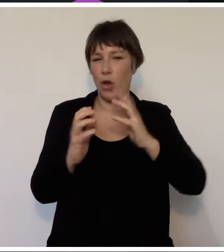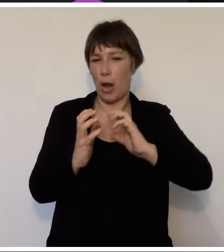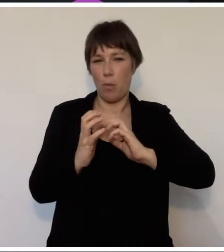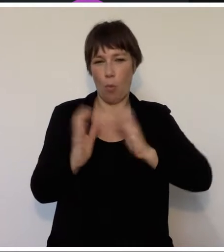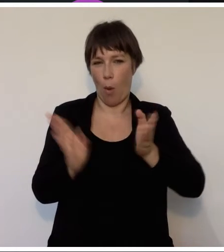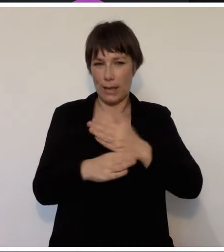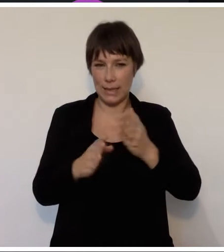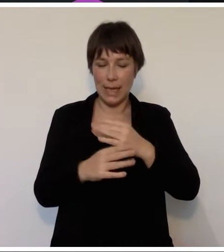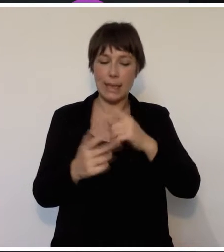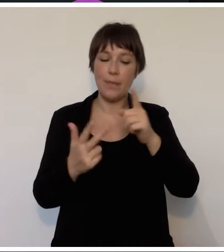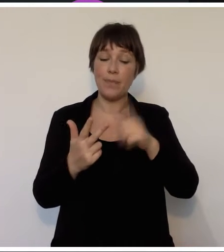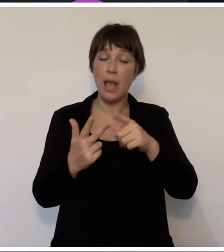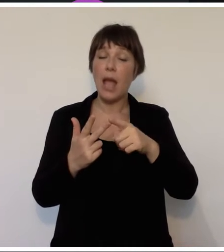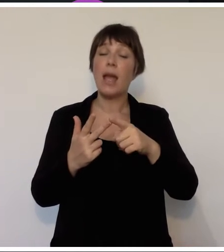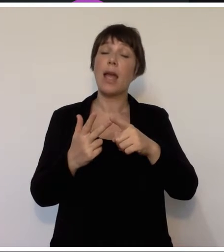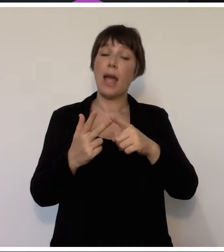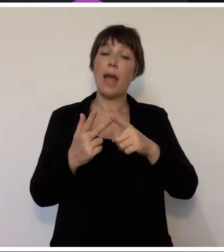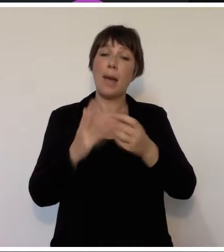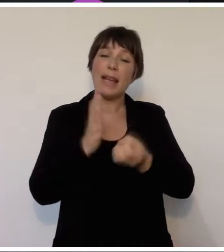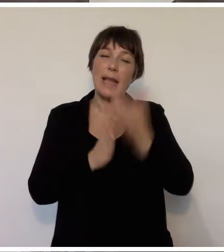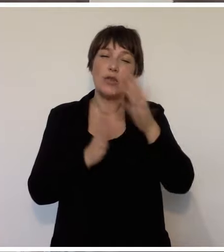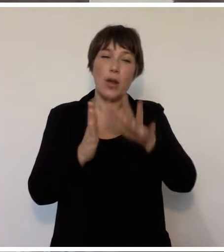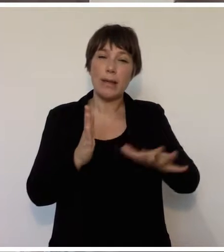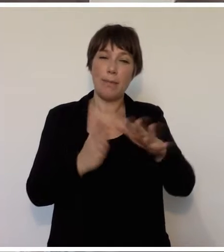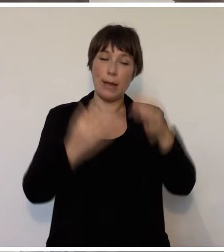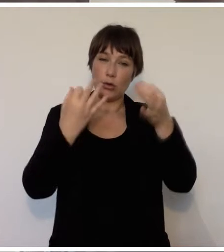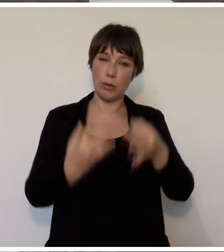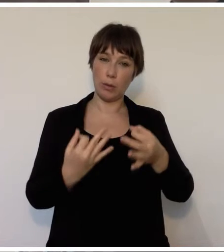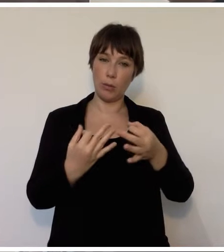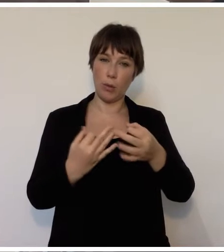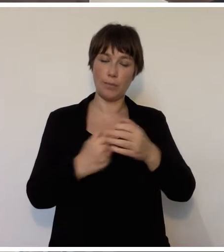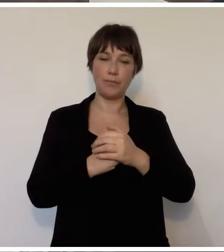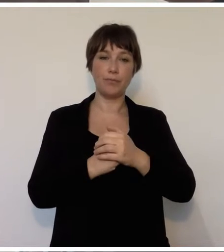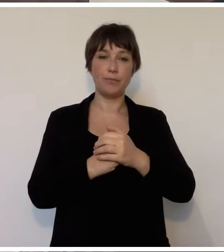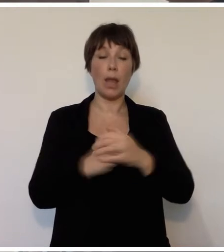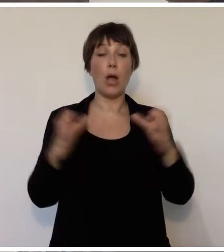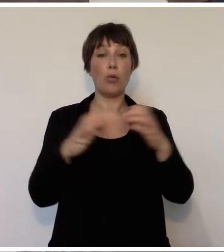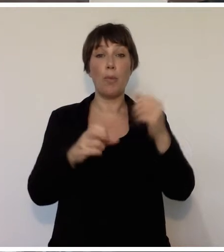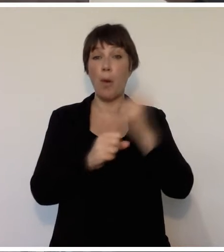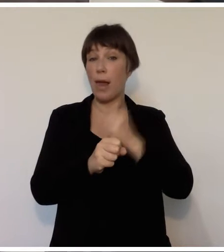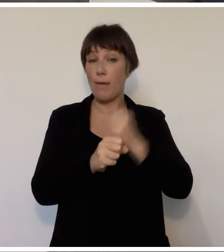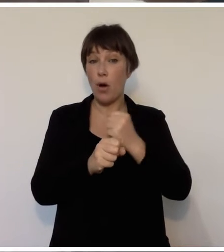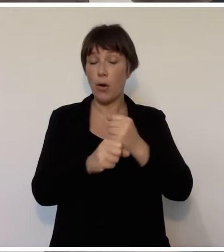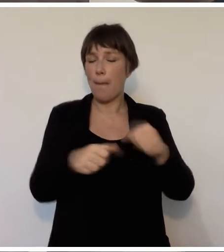share responsability among participants horizontal approach